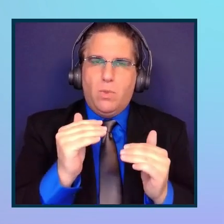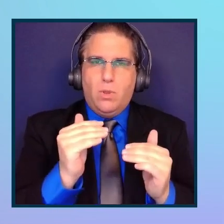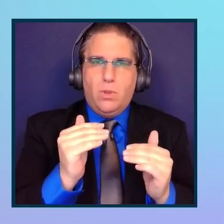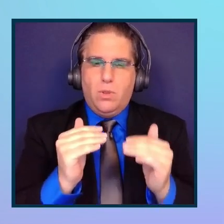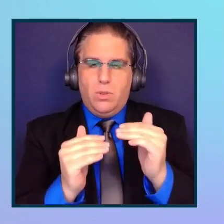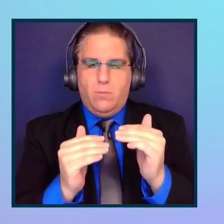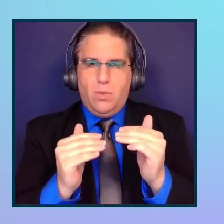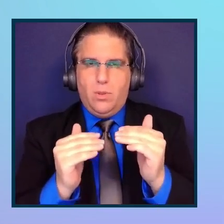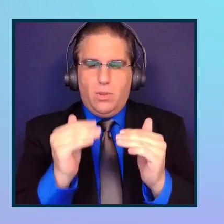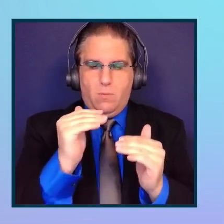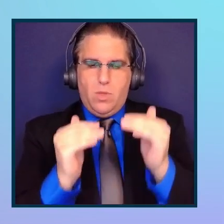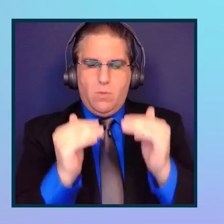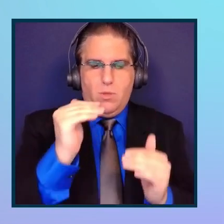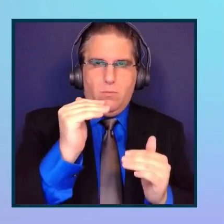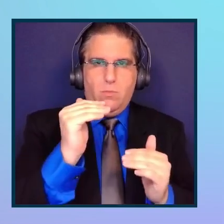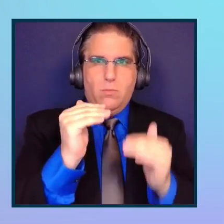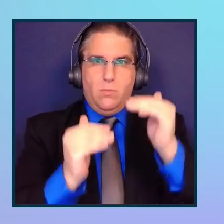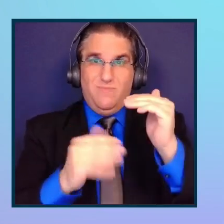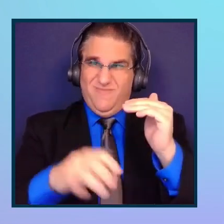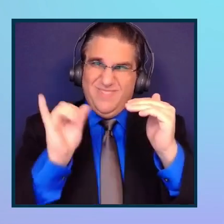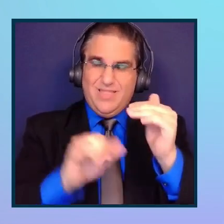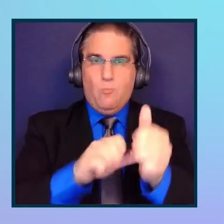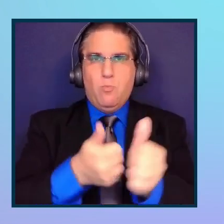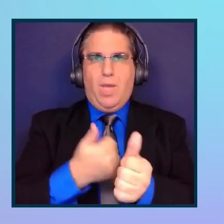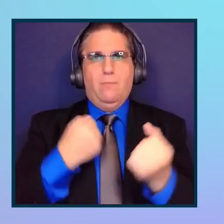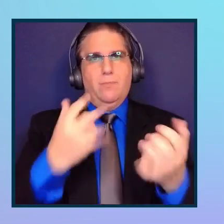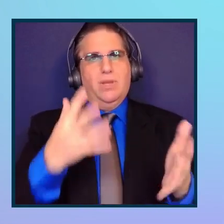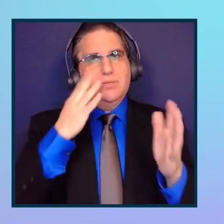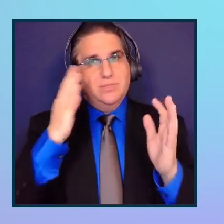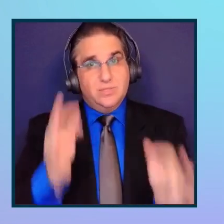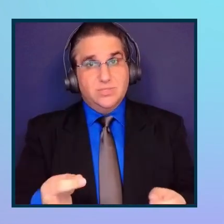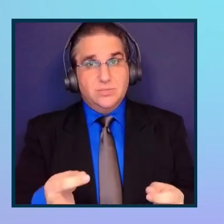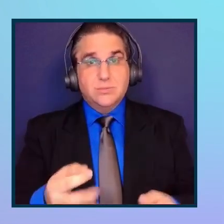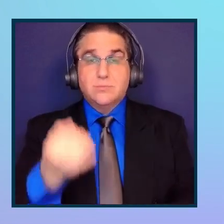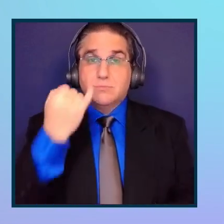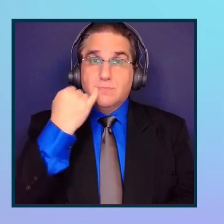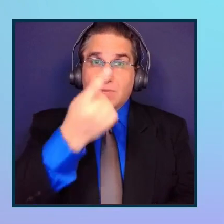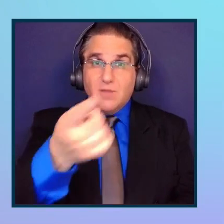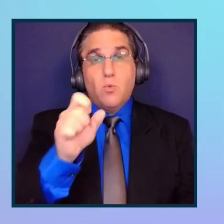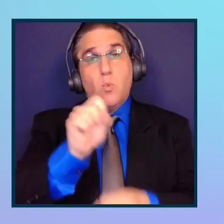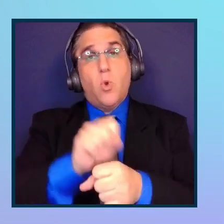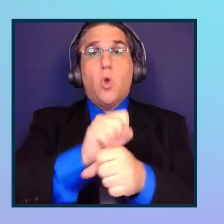and when you think about your work, unless you are the CEO, and even if you are the CEO,